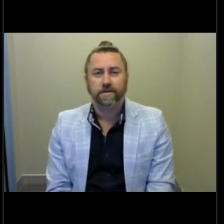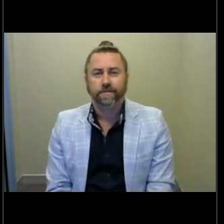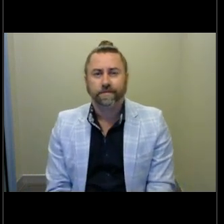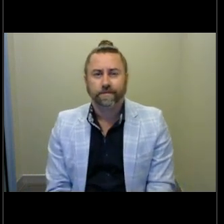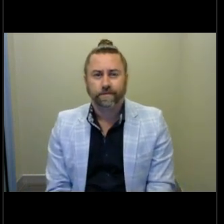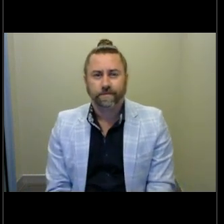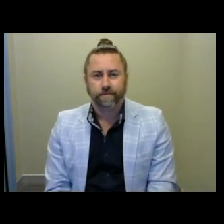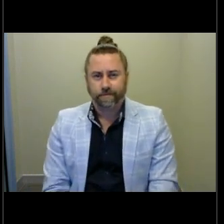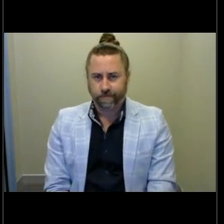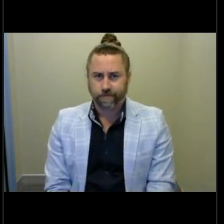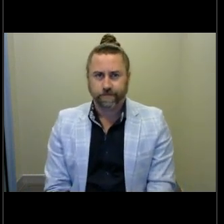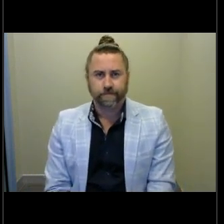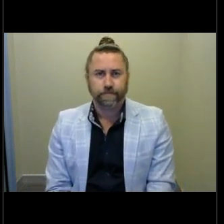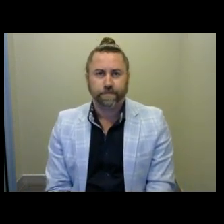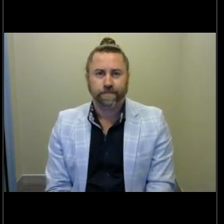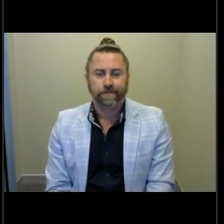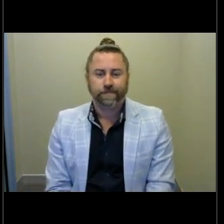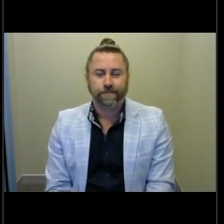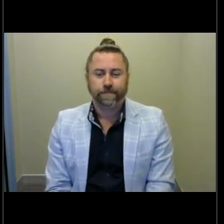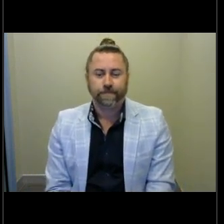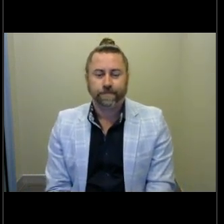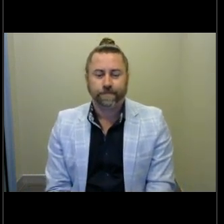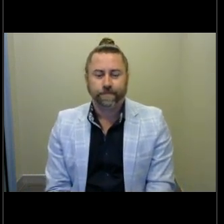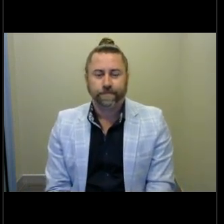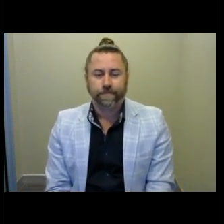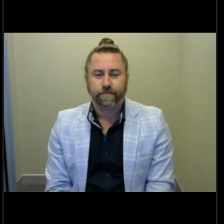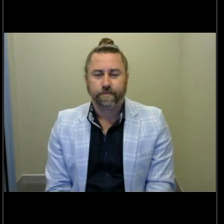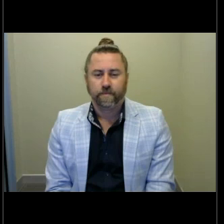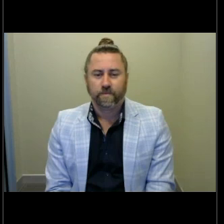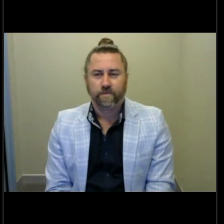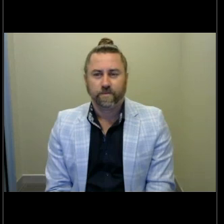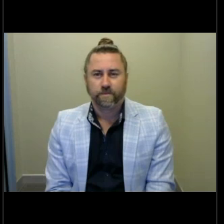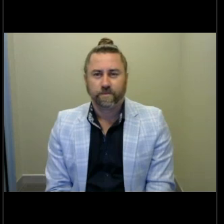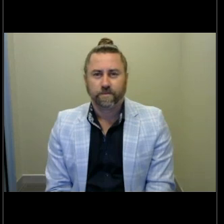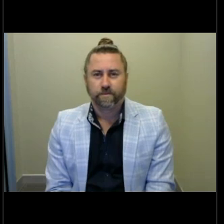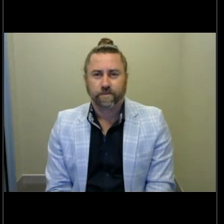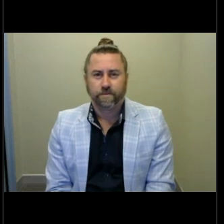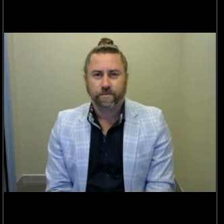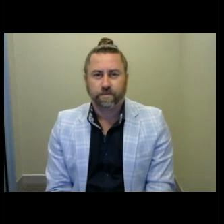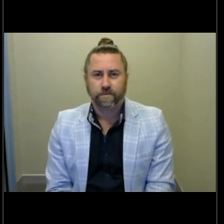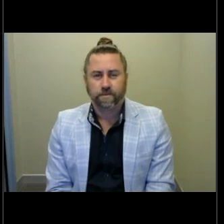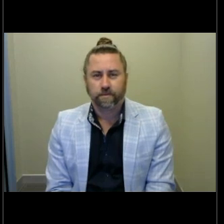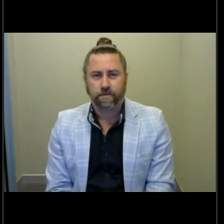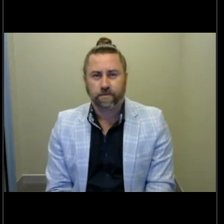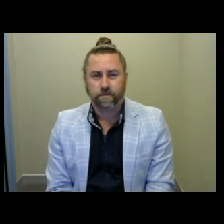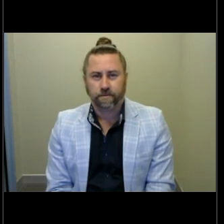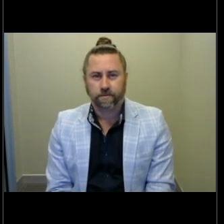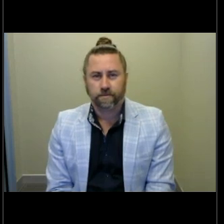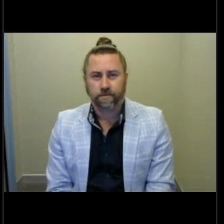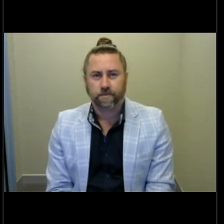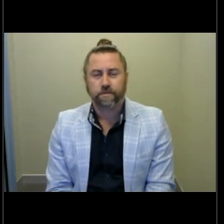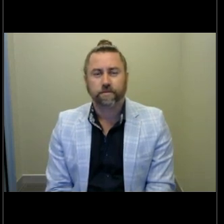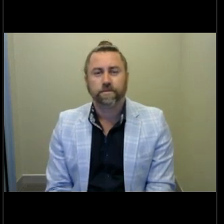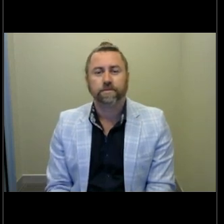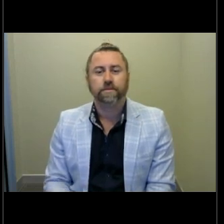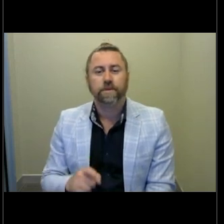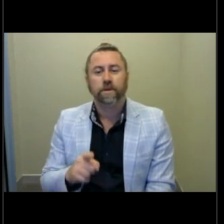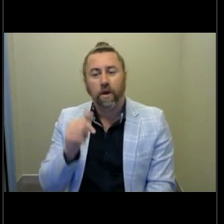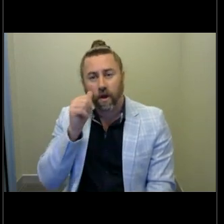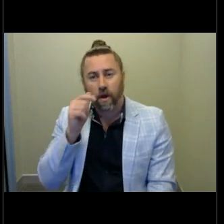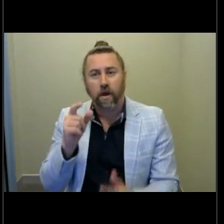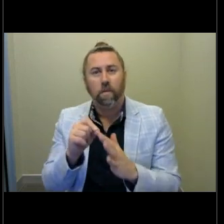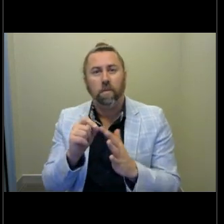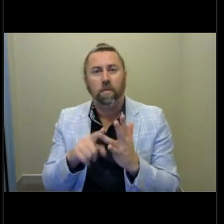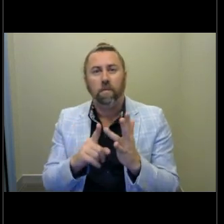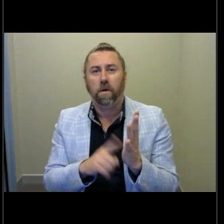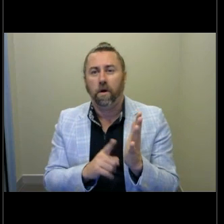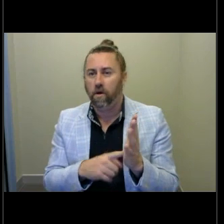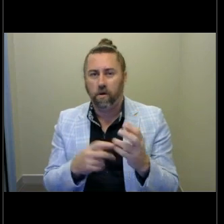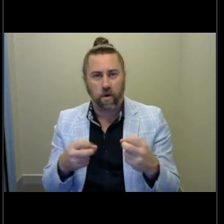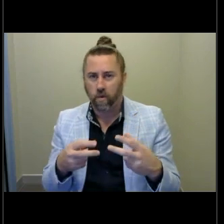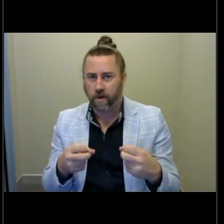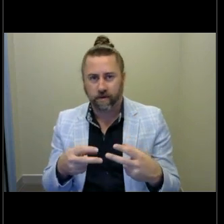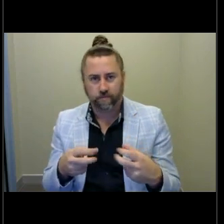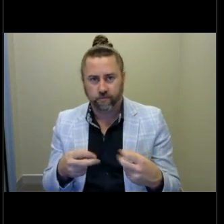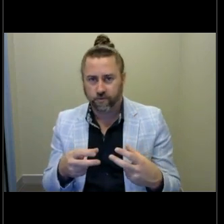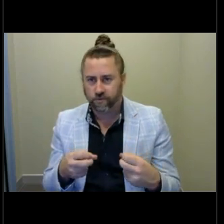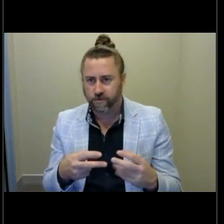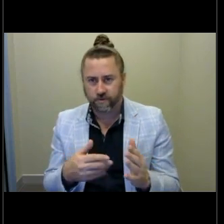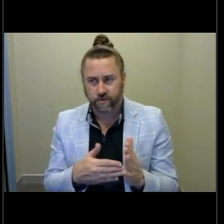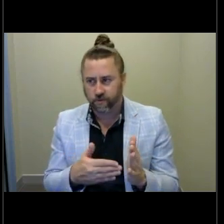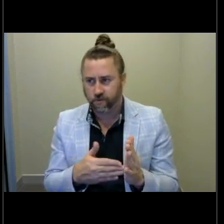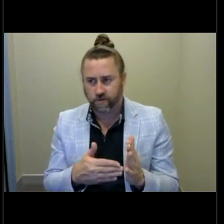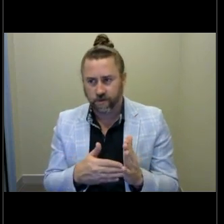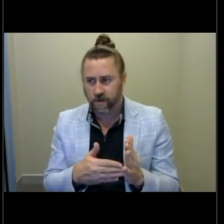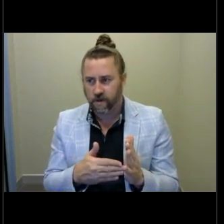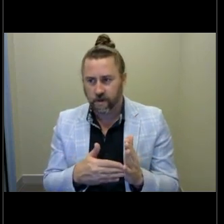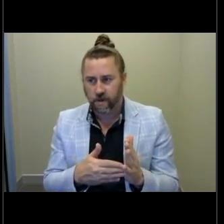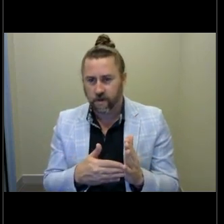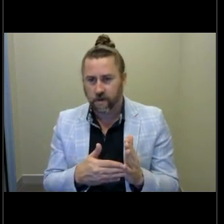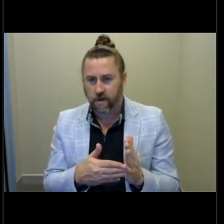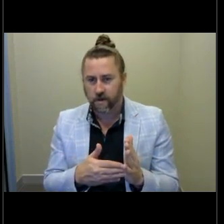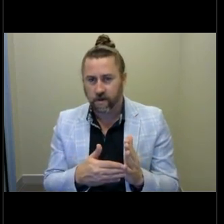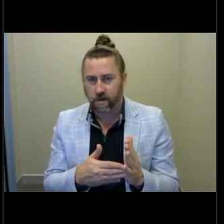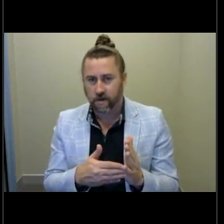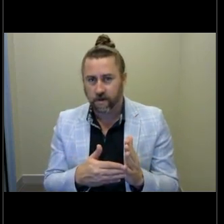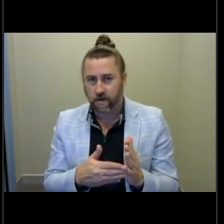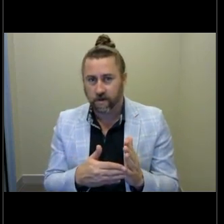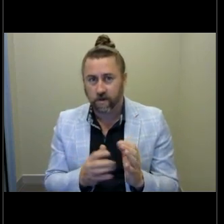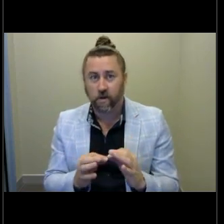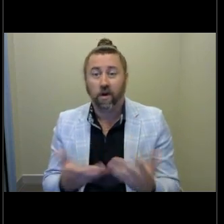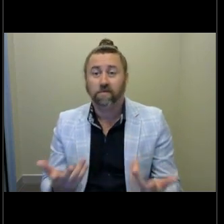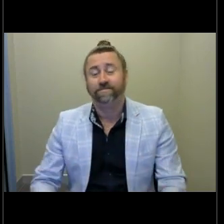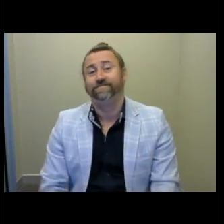And just a reminder that our polls are not captioned today or there is no Auslan interpretation